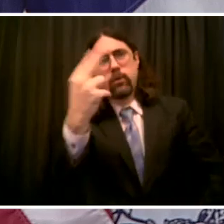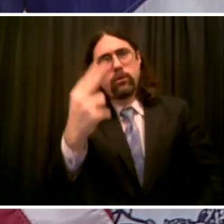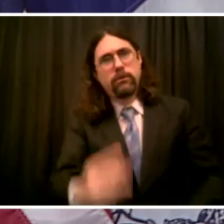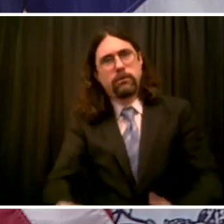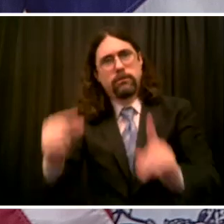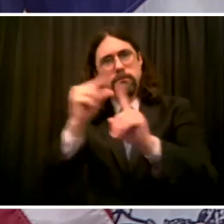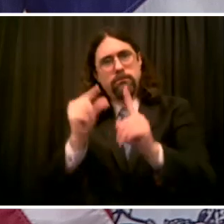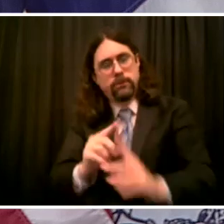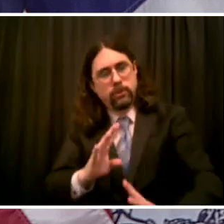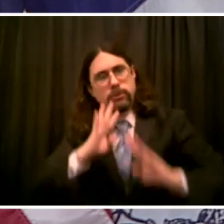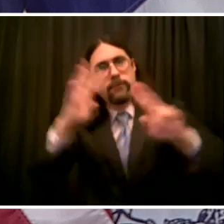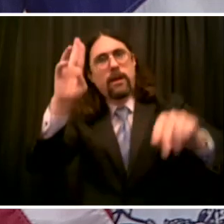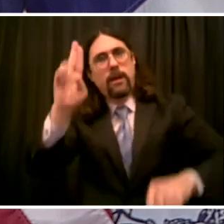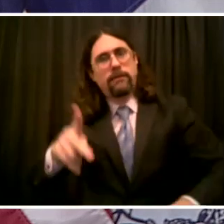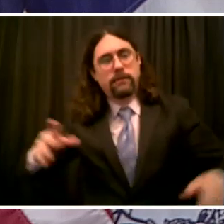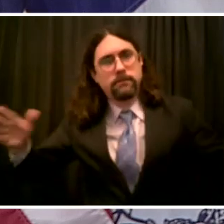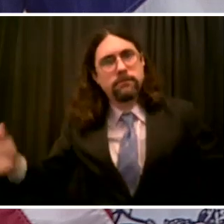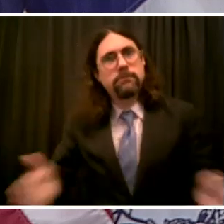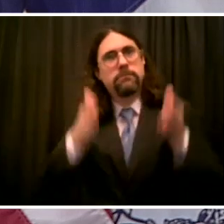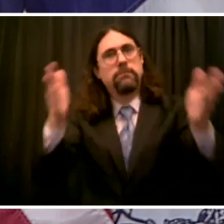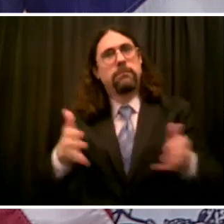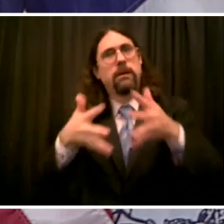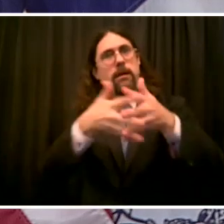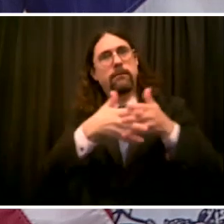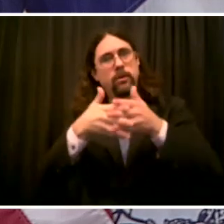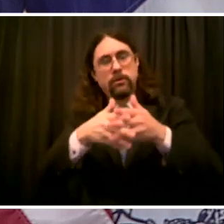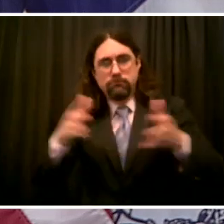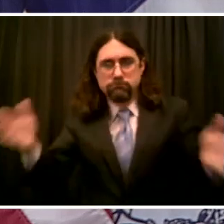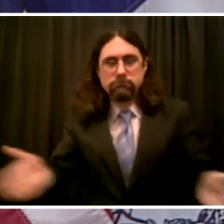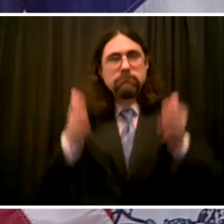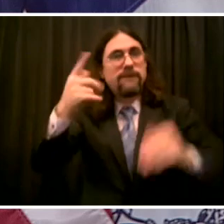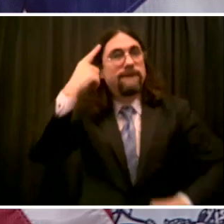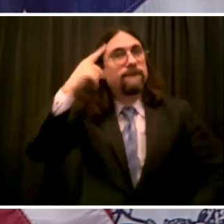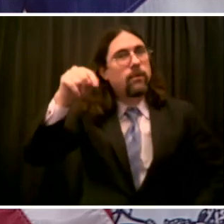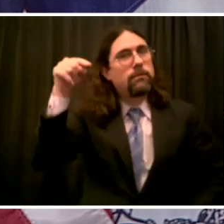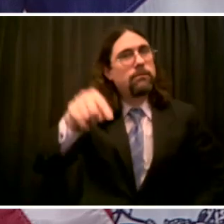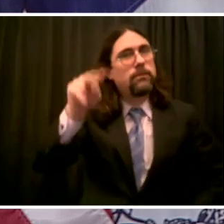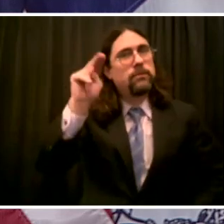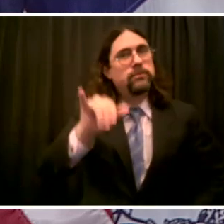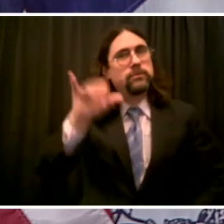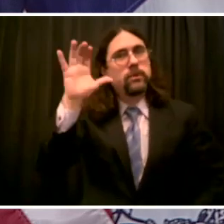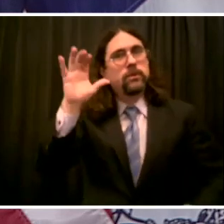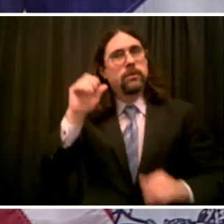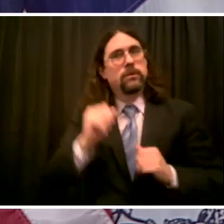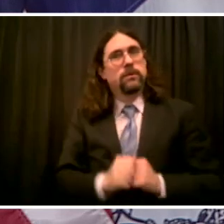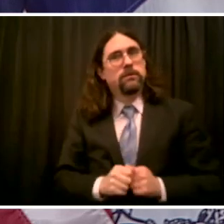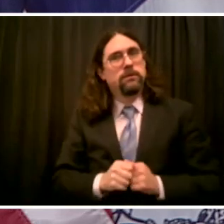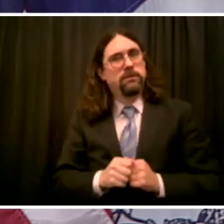STIMULUS SO WE CAN ACTUALLY MEOV ROU TYCI AND CITIES AND STATES LLA OVER THIS